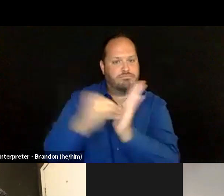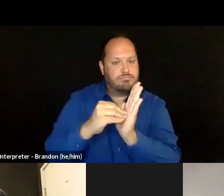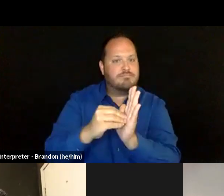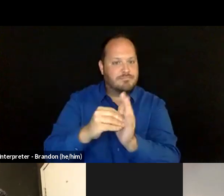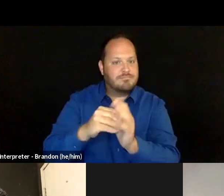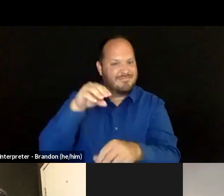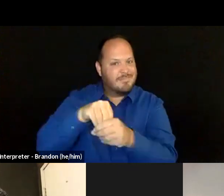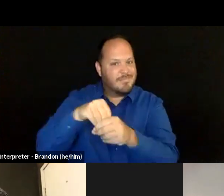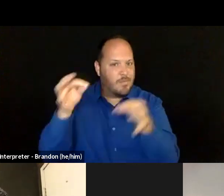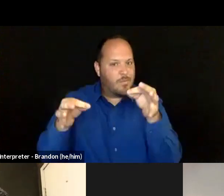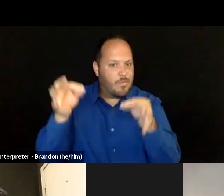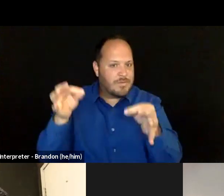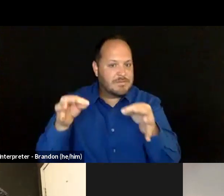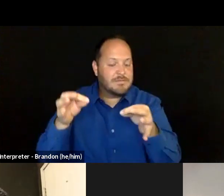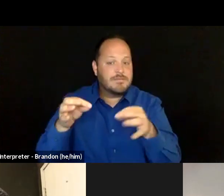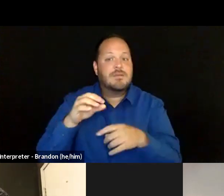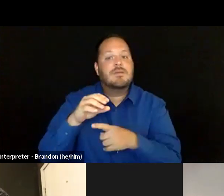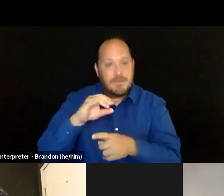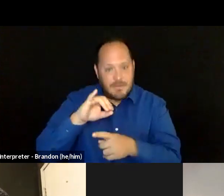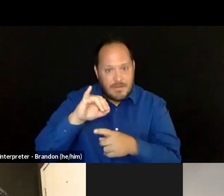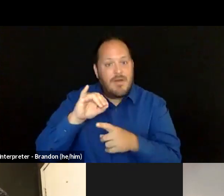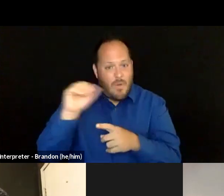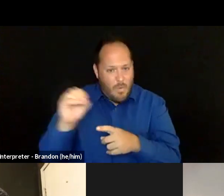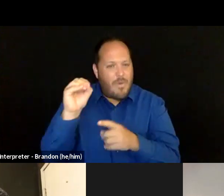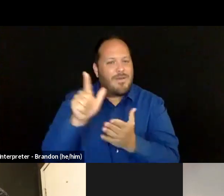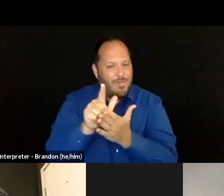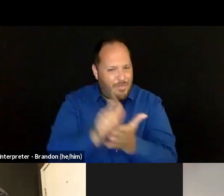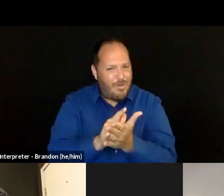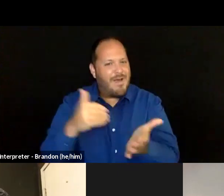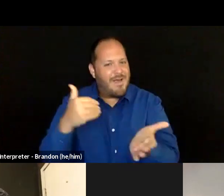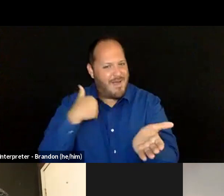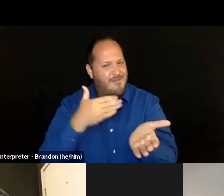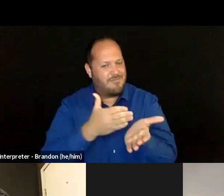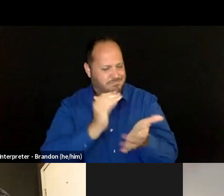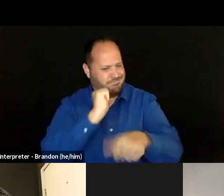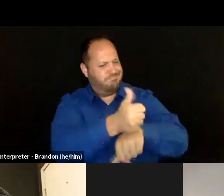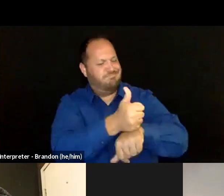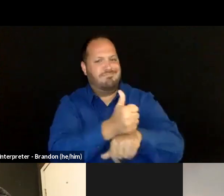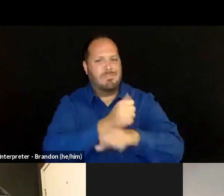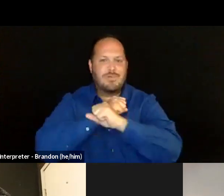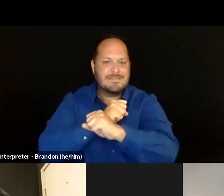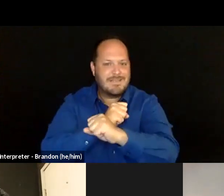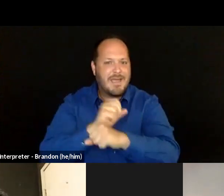When I was a junior I was singled out and targeted with a mean and meritless lawsuit by the so-called Parents for